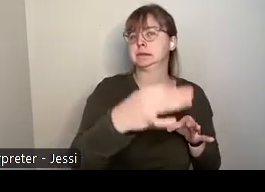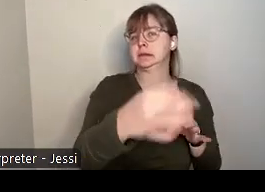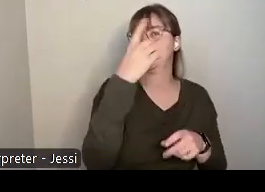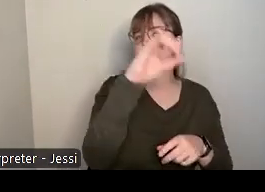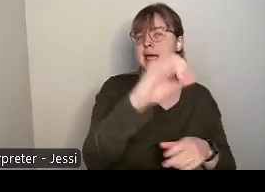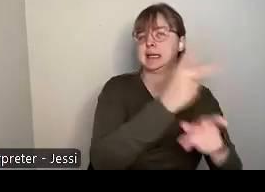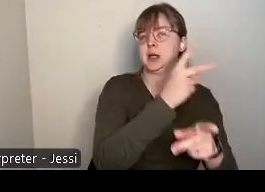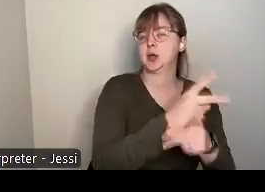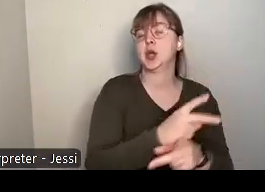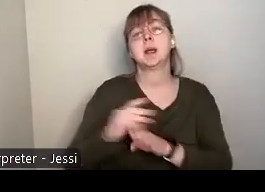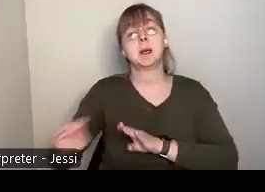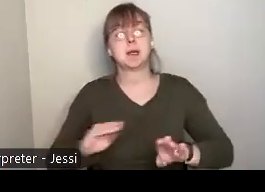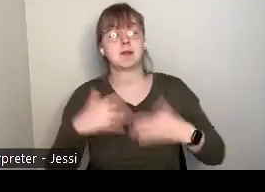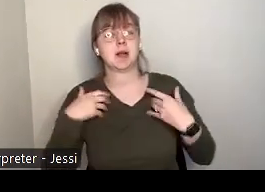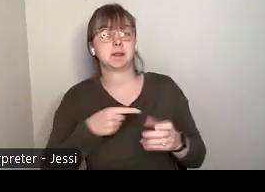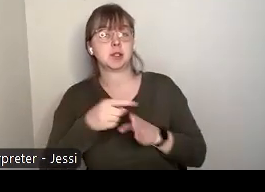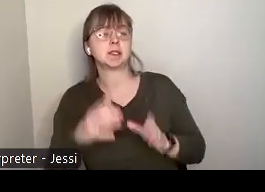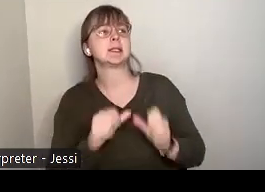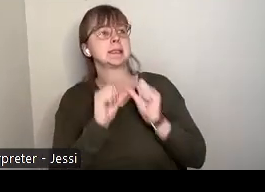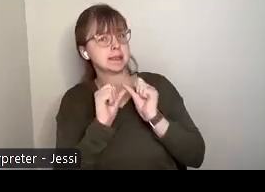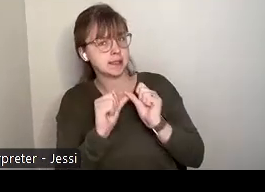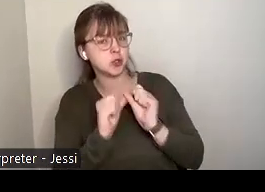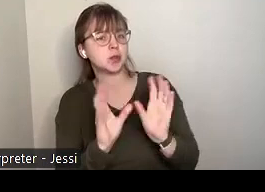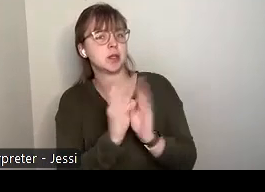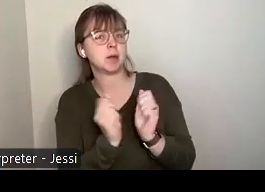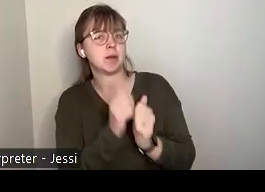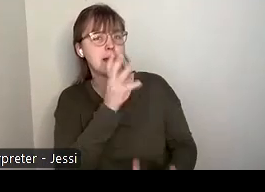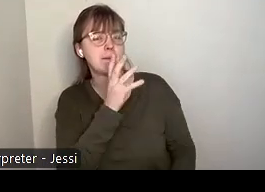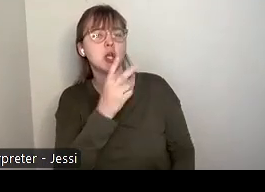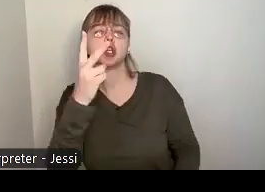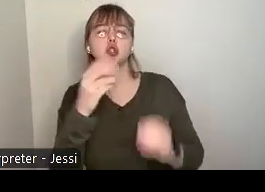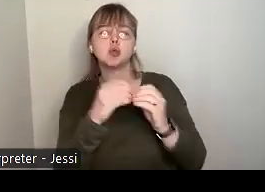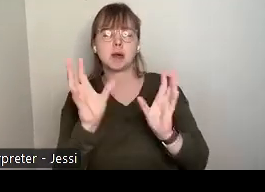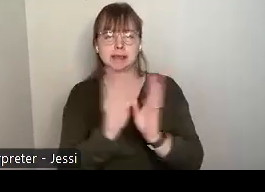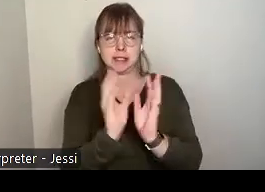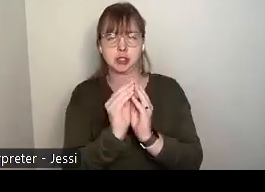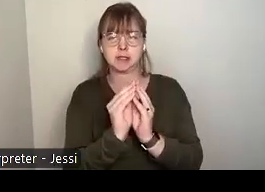to meet with bom for two more sessions um and then at that point she has an initial appointment